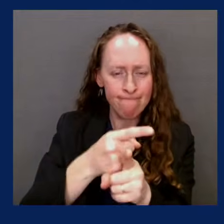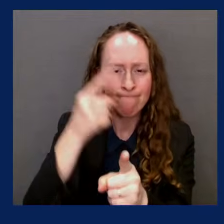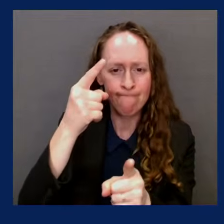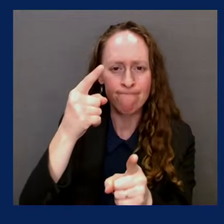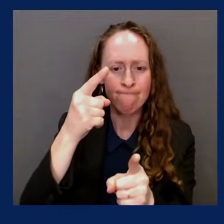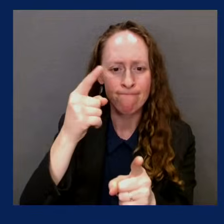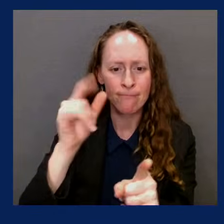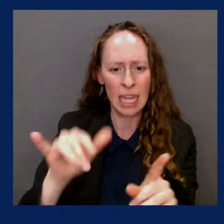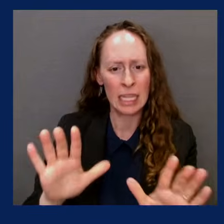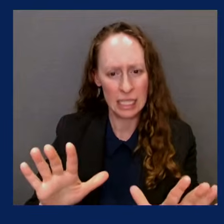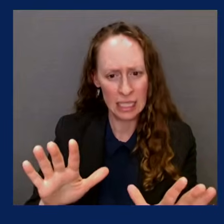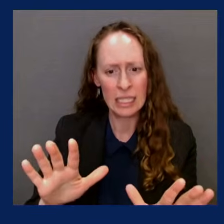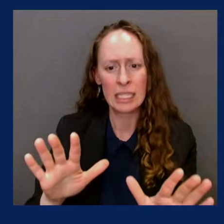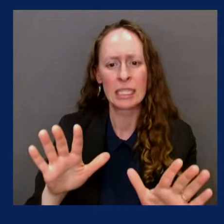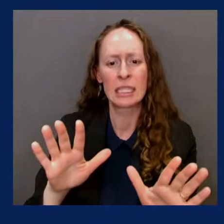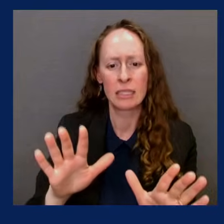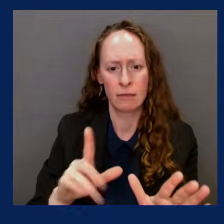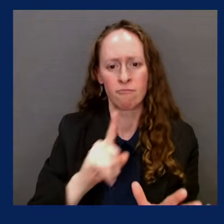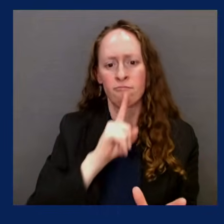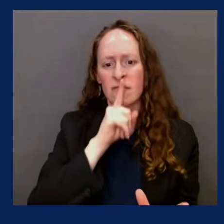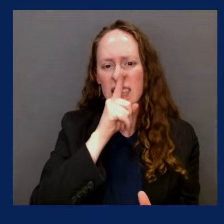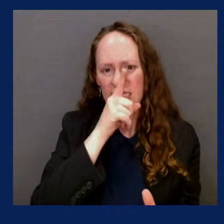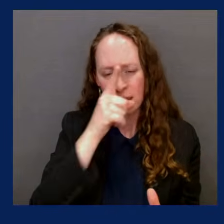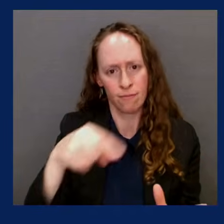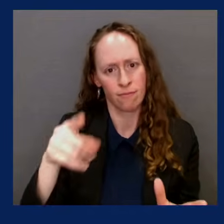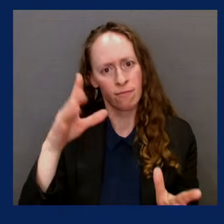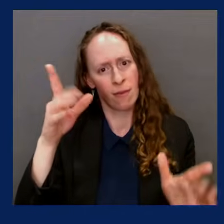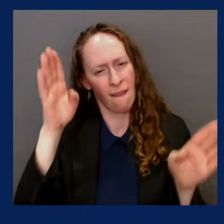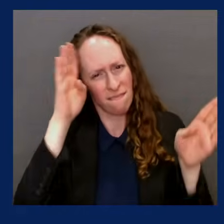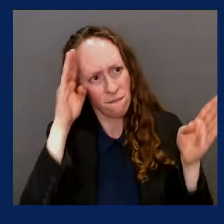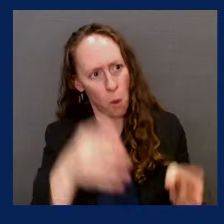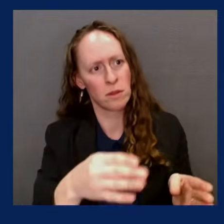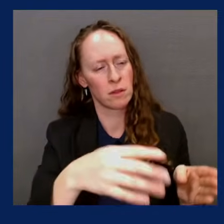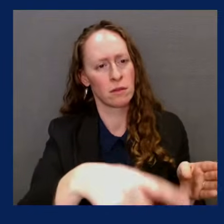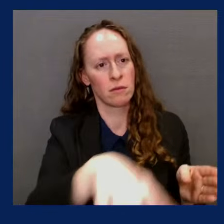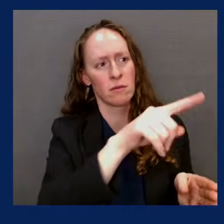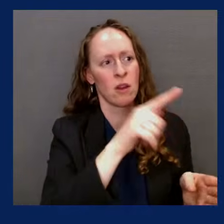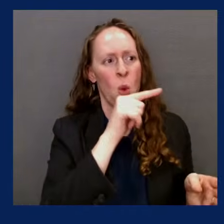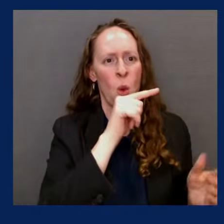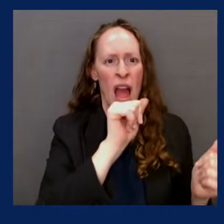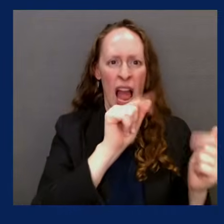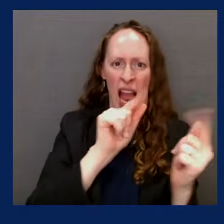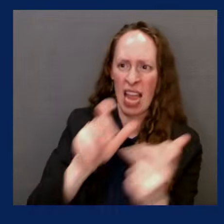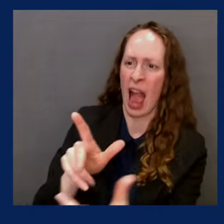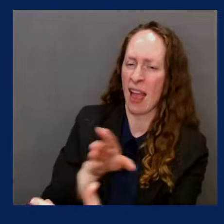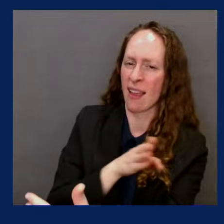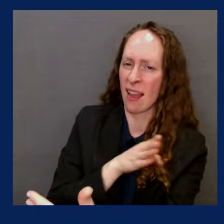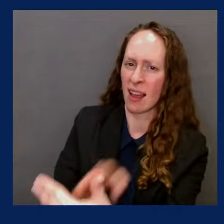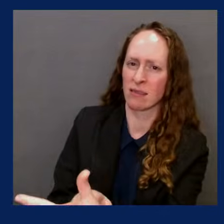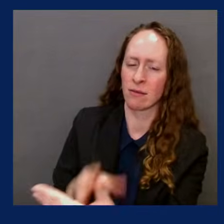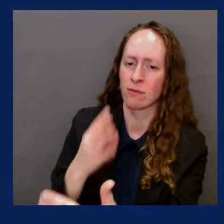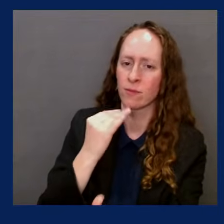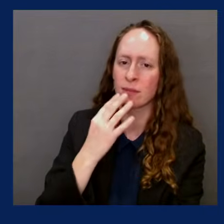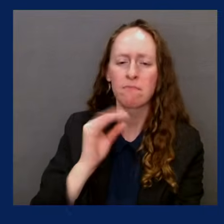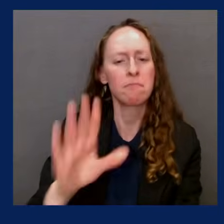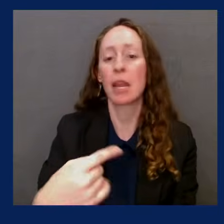And it's against their interest when that doesn't happen. But I have no confidence in the number that the Palestinians are using.